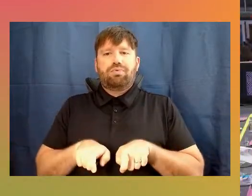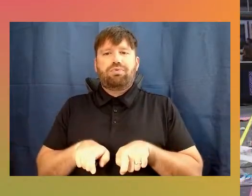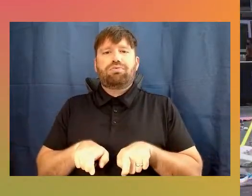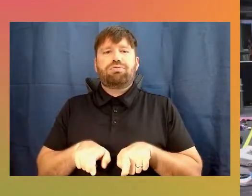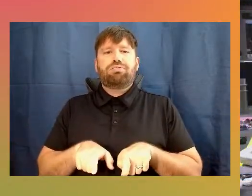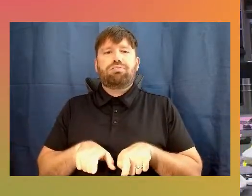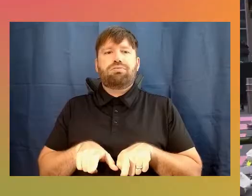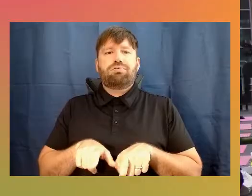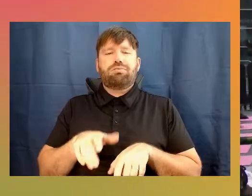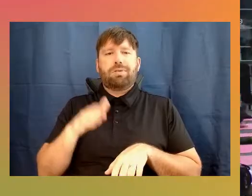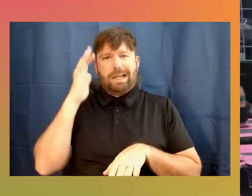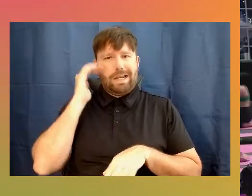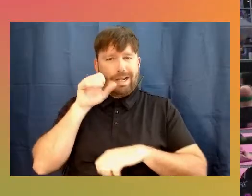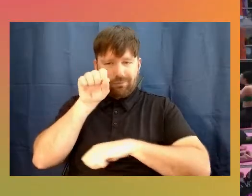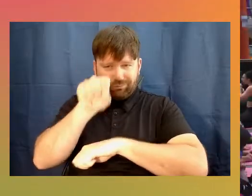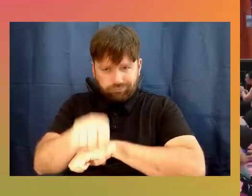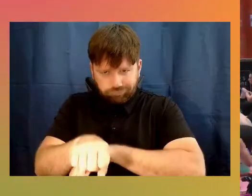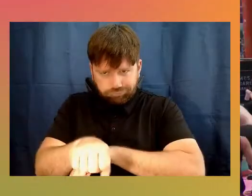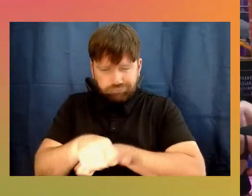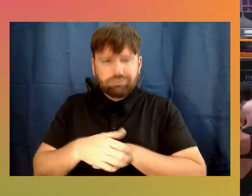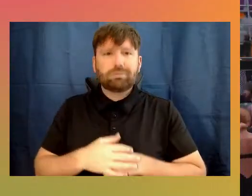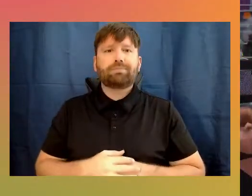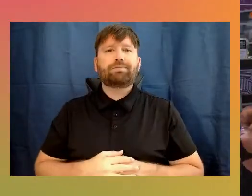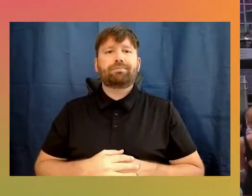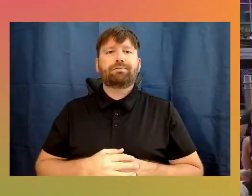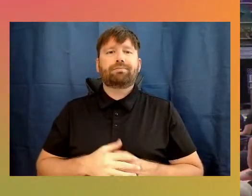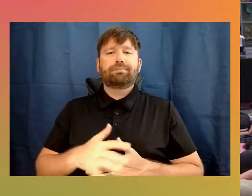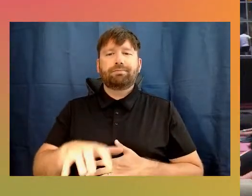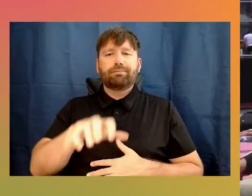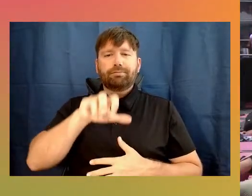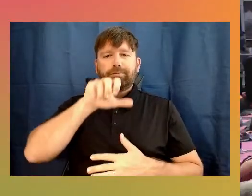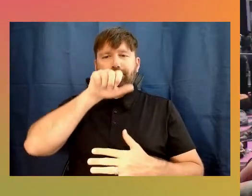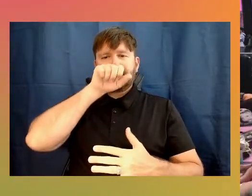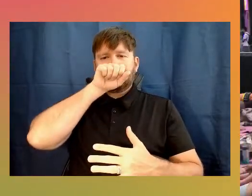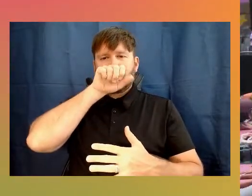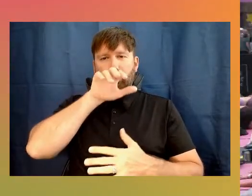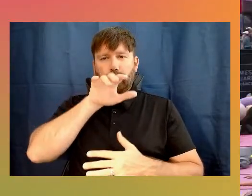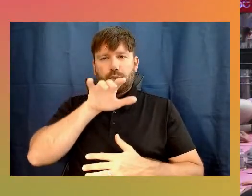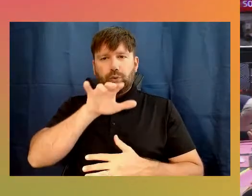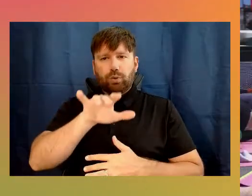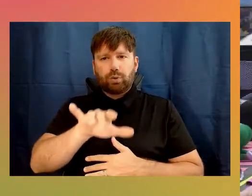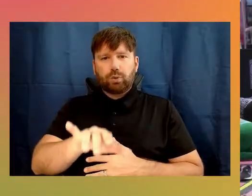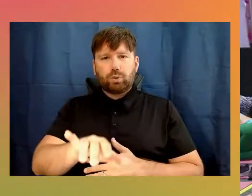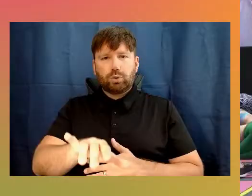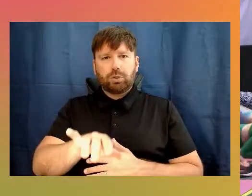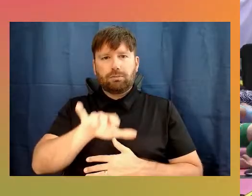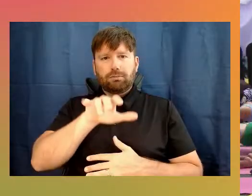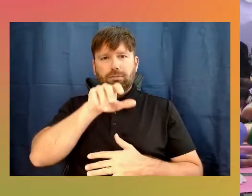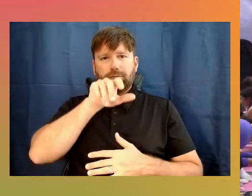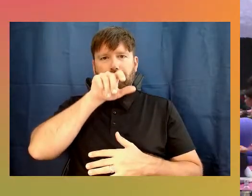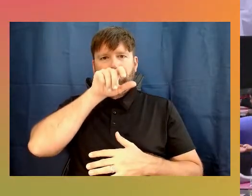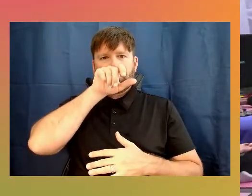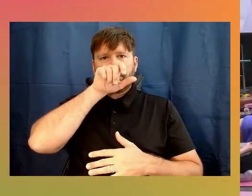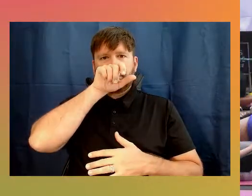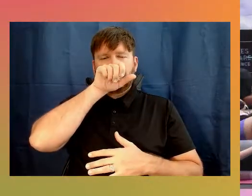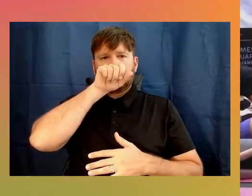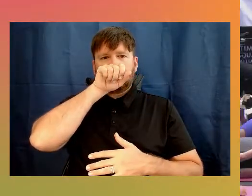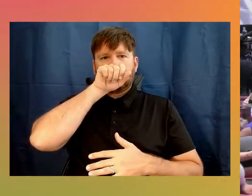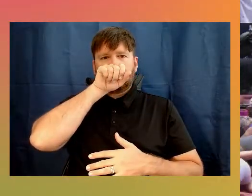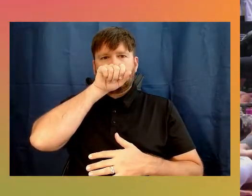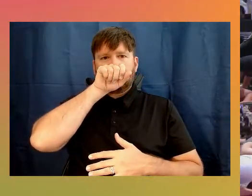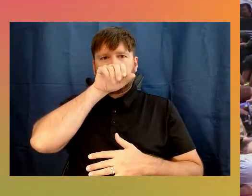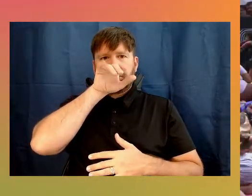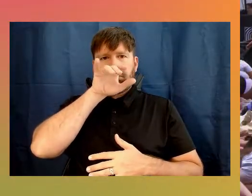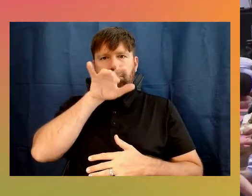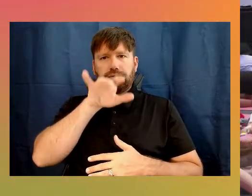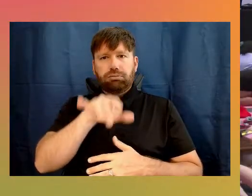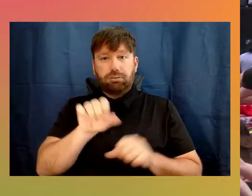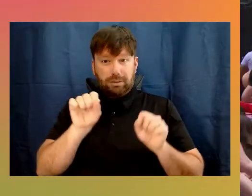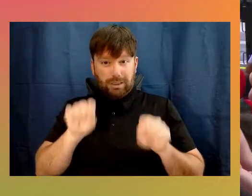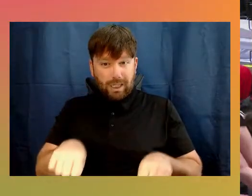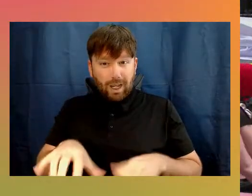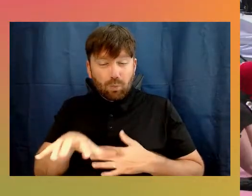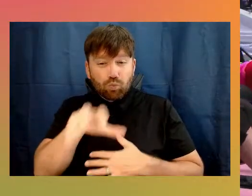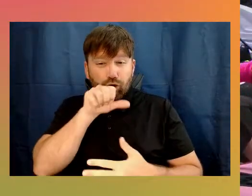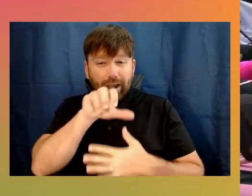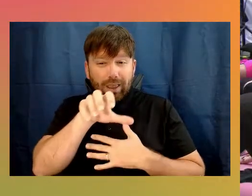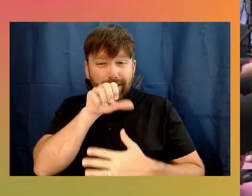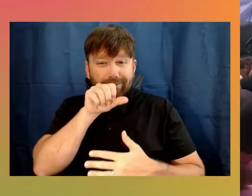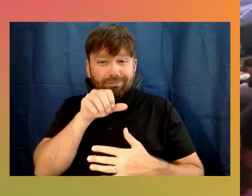SINK THE HIPS BACK ON THE HEEL.